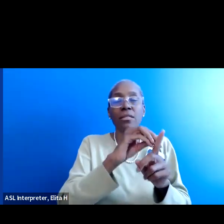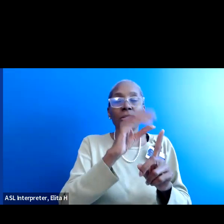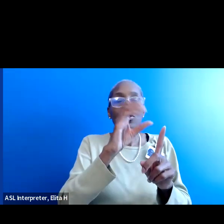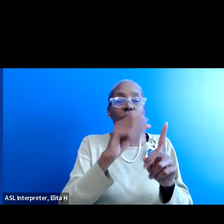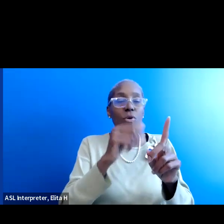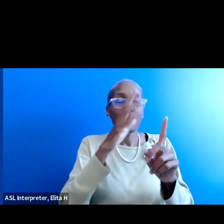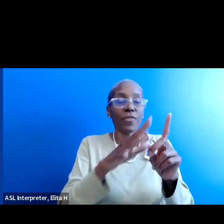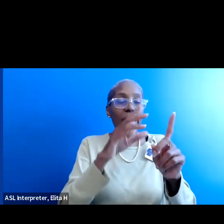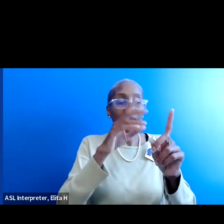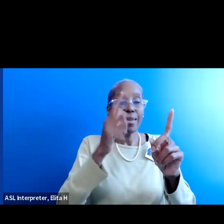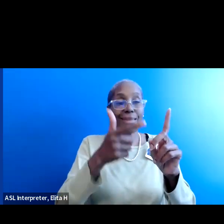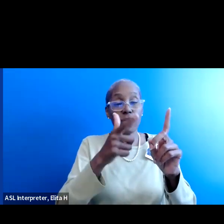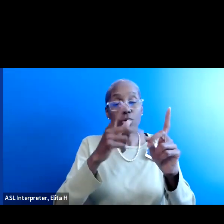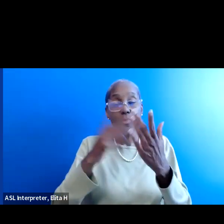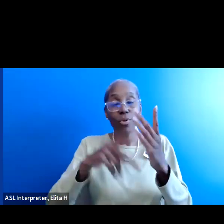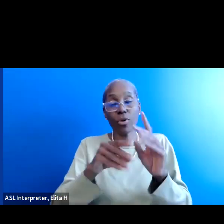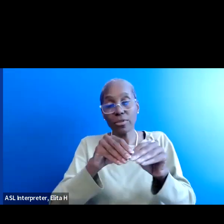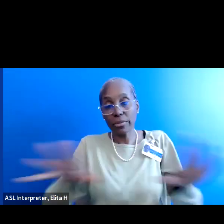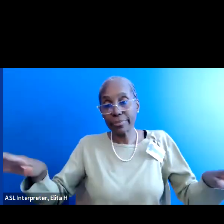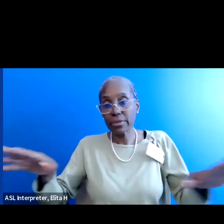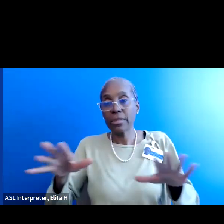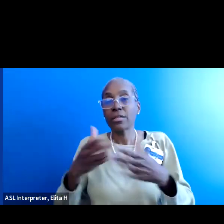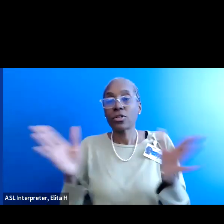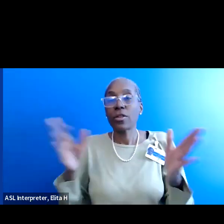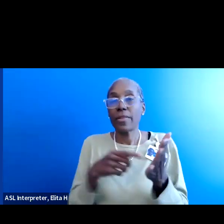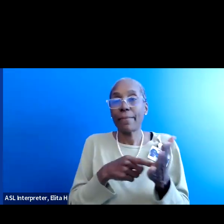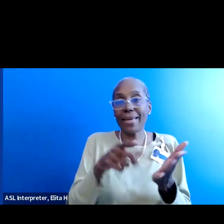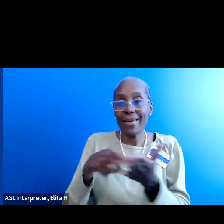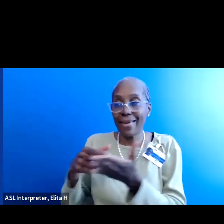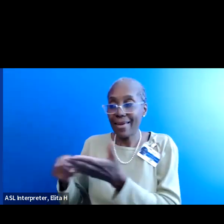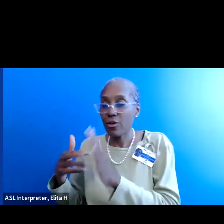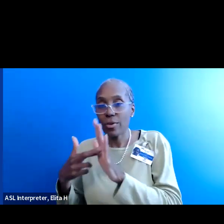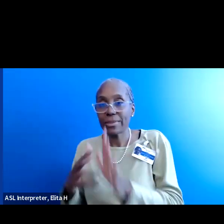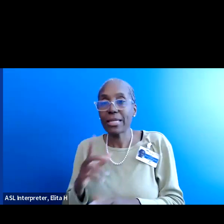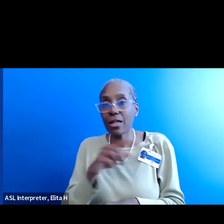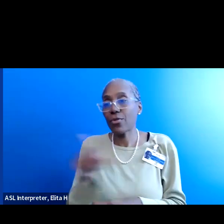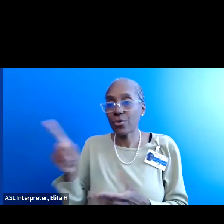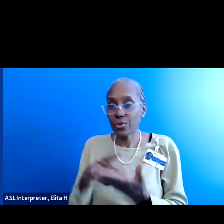decentralized, which means that the paid representatives of the program are